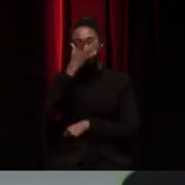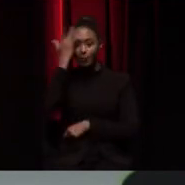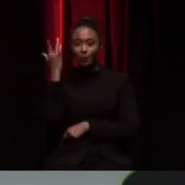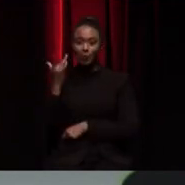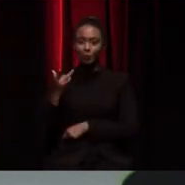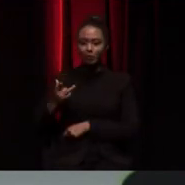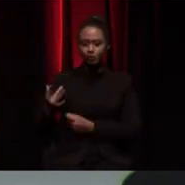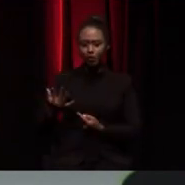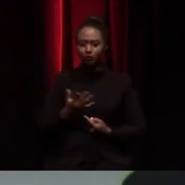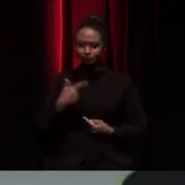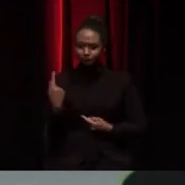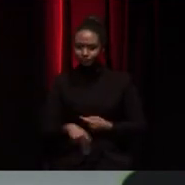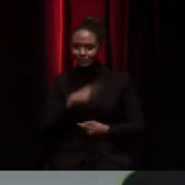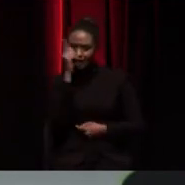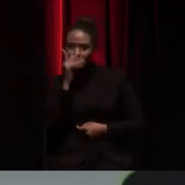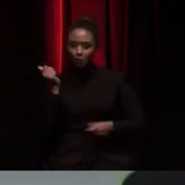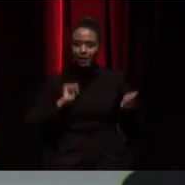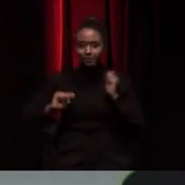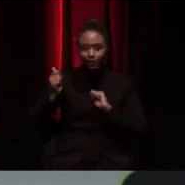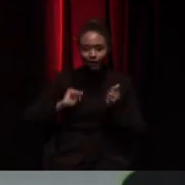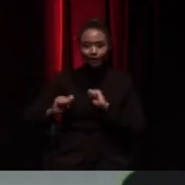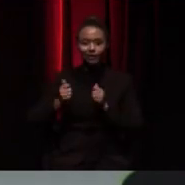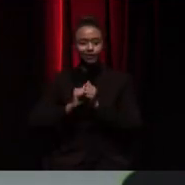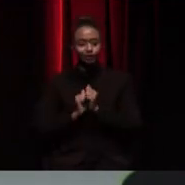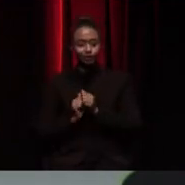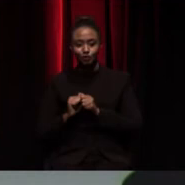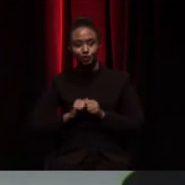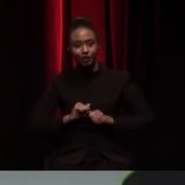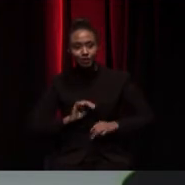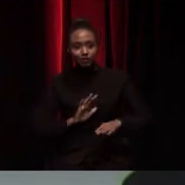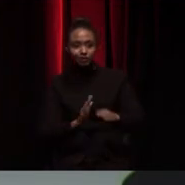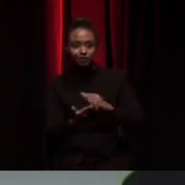and helped many of them to do many cool things. I’m not going to mention